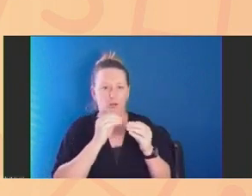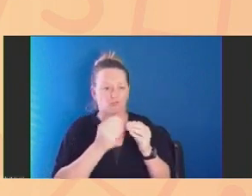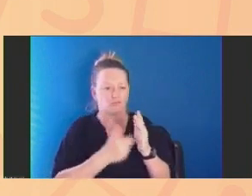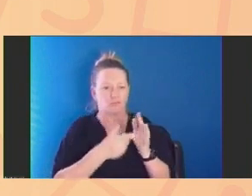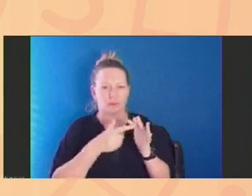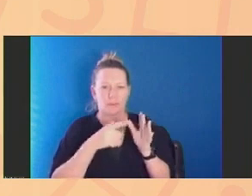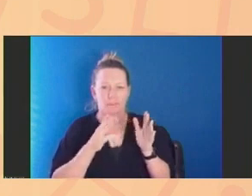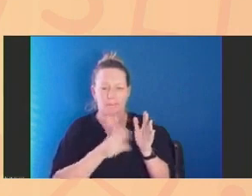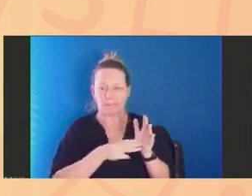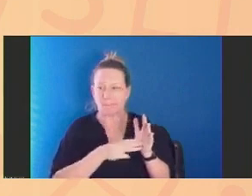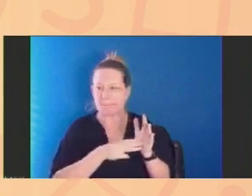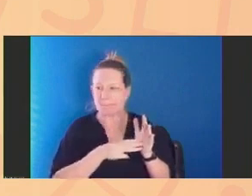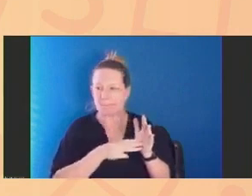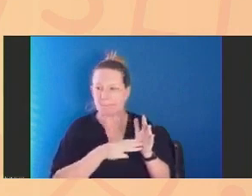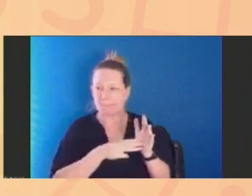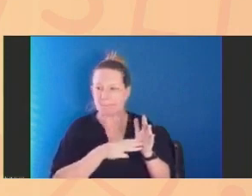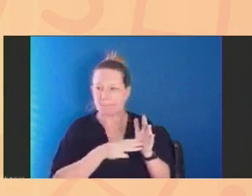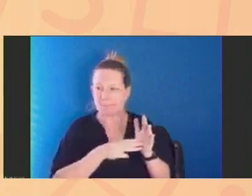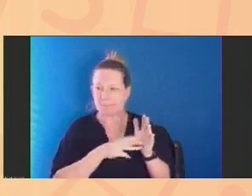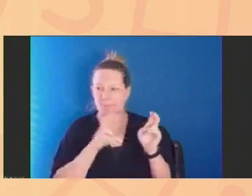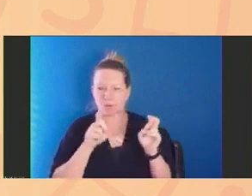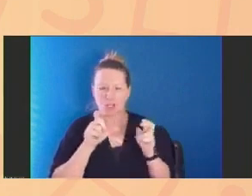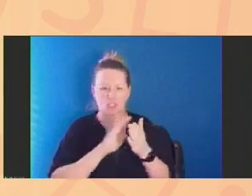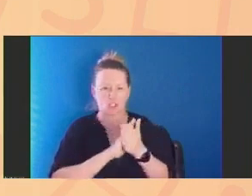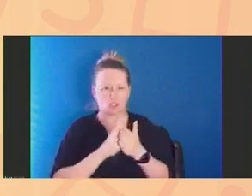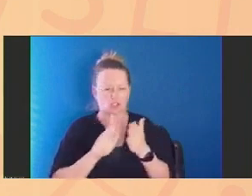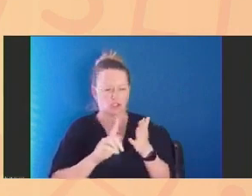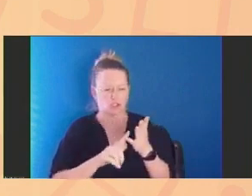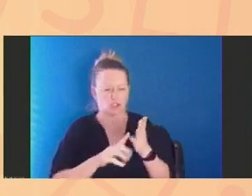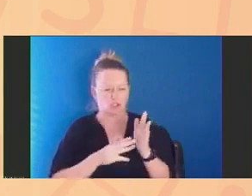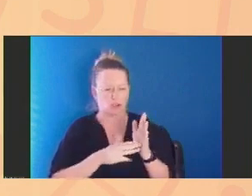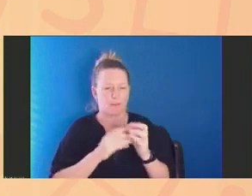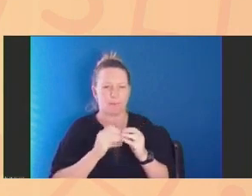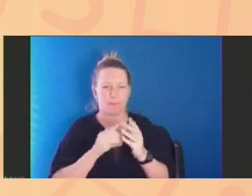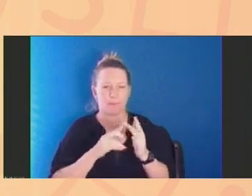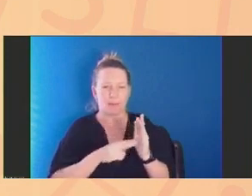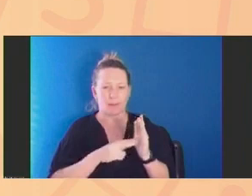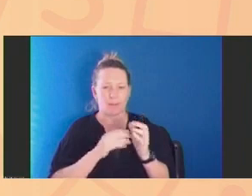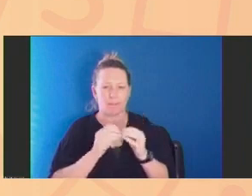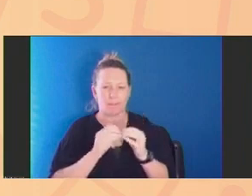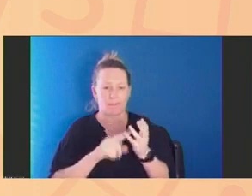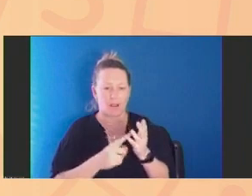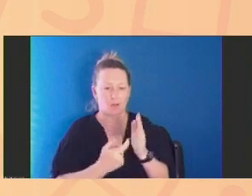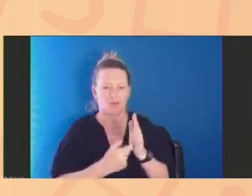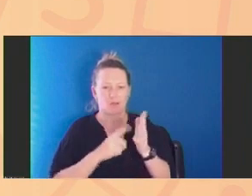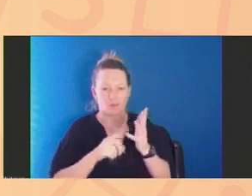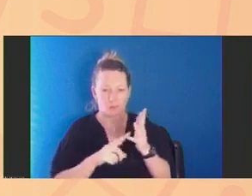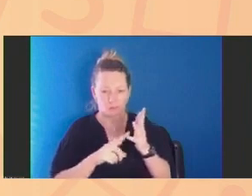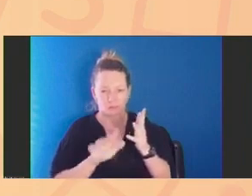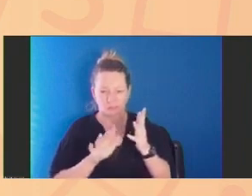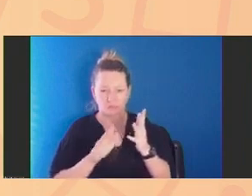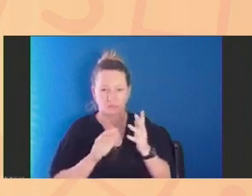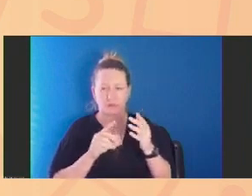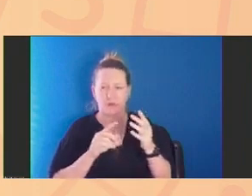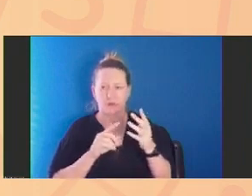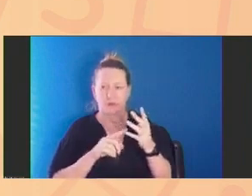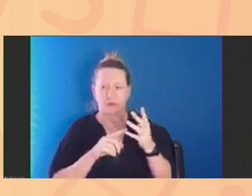it (UNKNOWN) and they all live in the river.